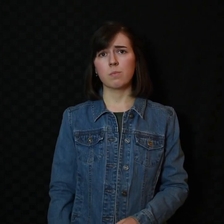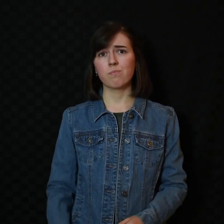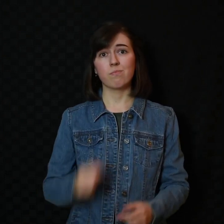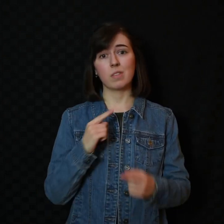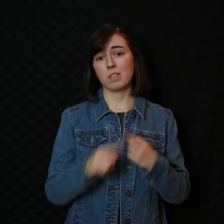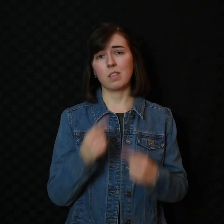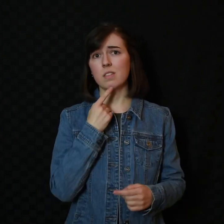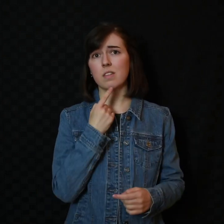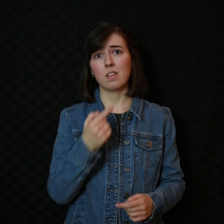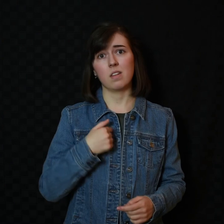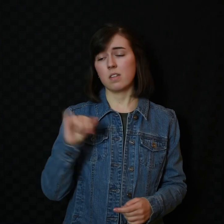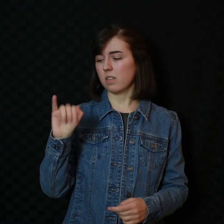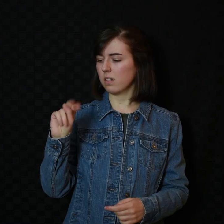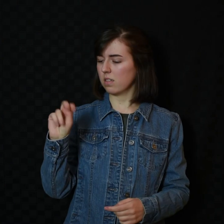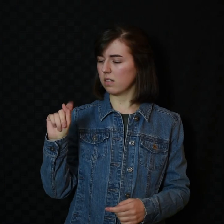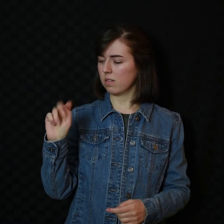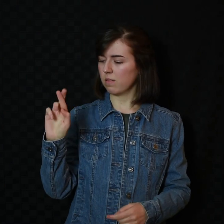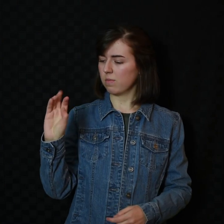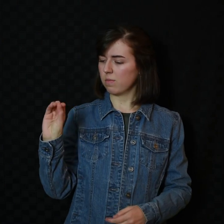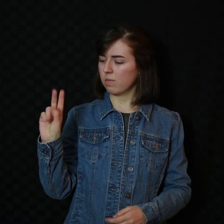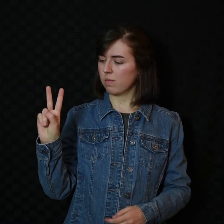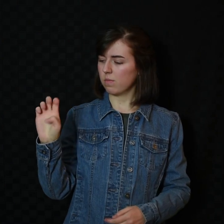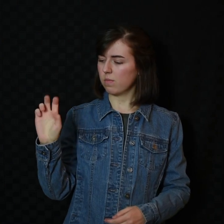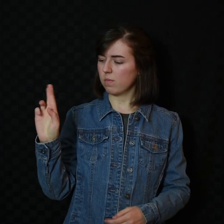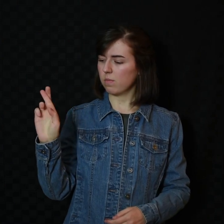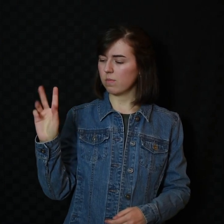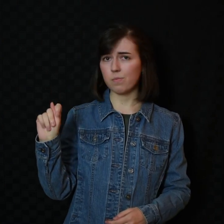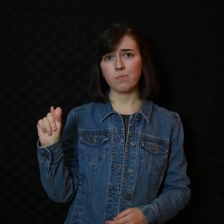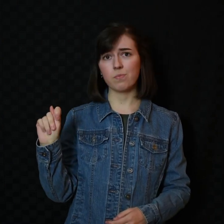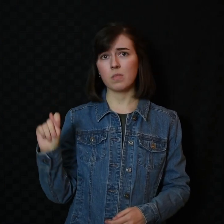Cannot say I introvert